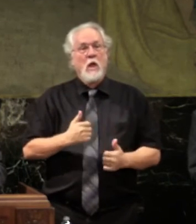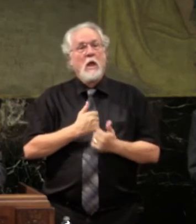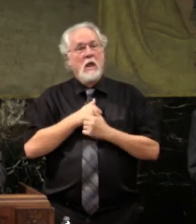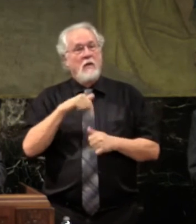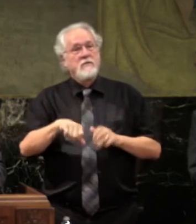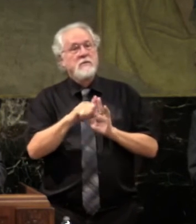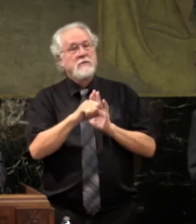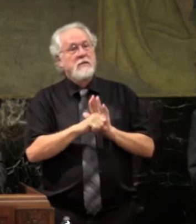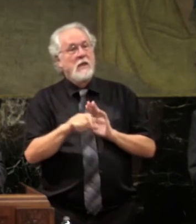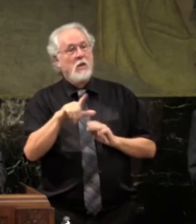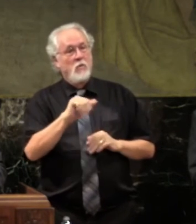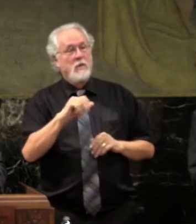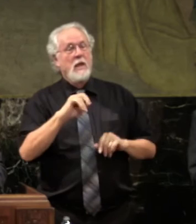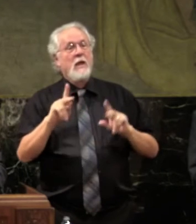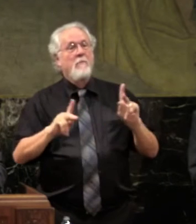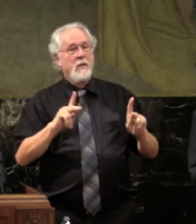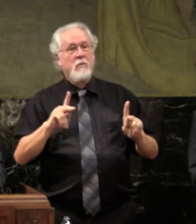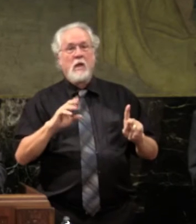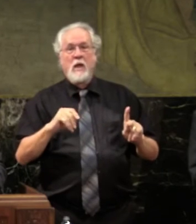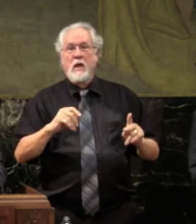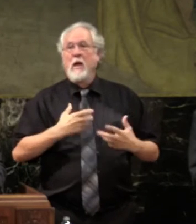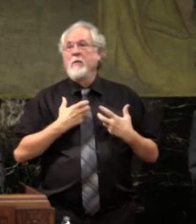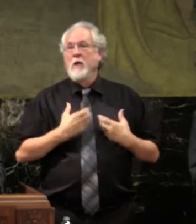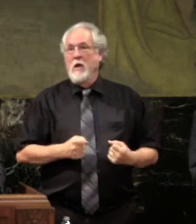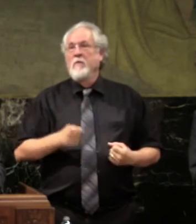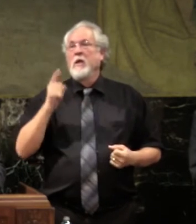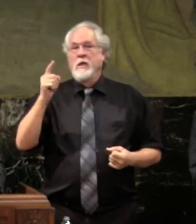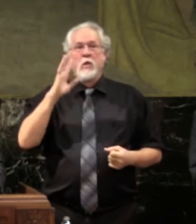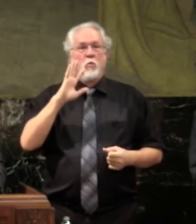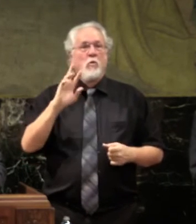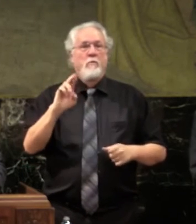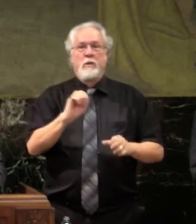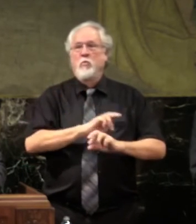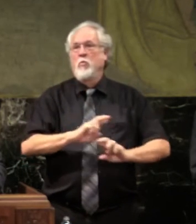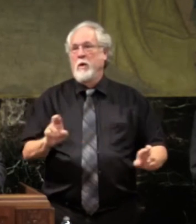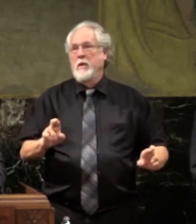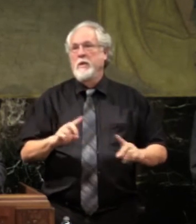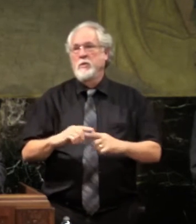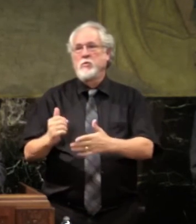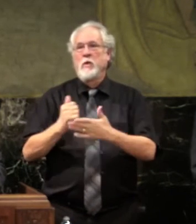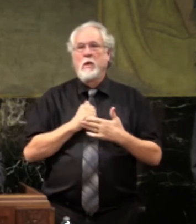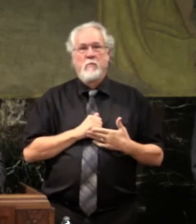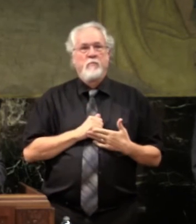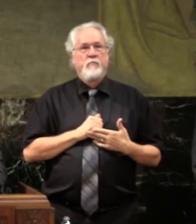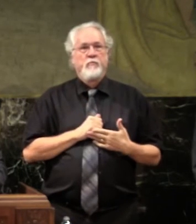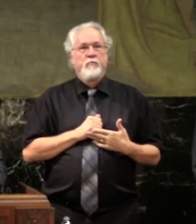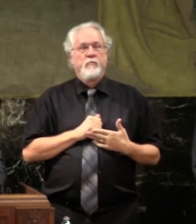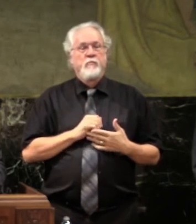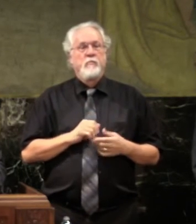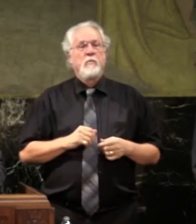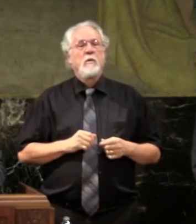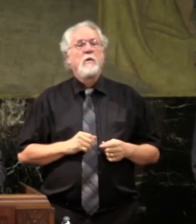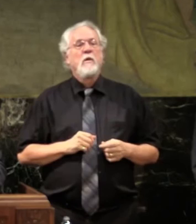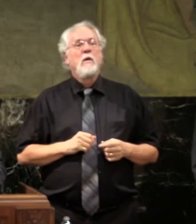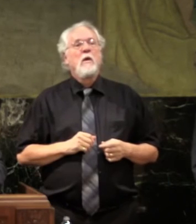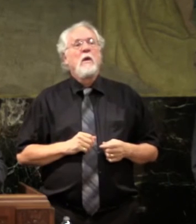Louisiana and the people and i am confident that he's going to be ready to help we need to make sure that everyone